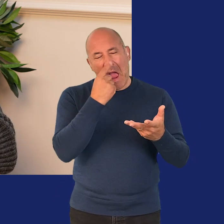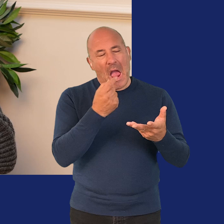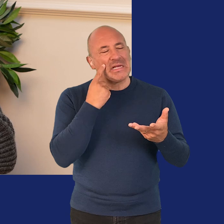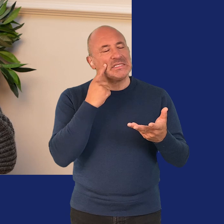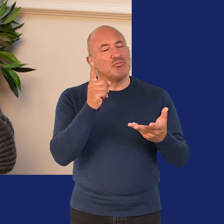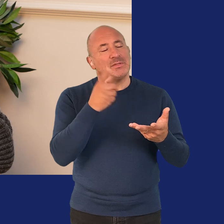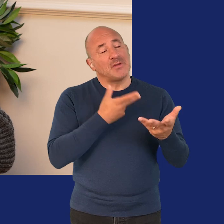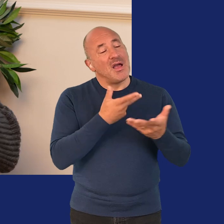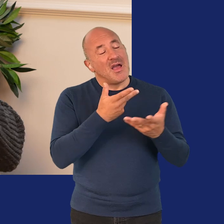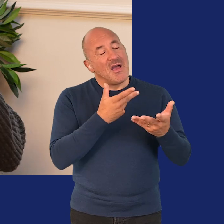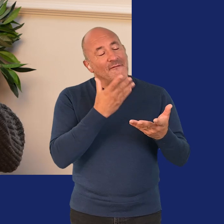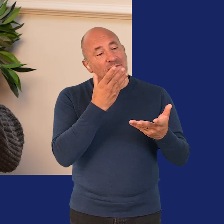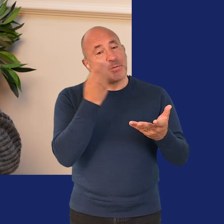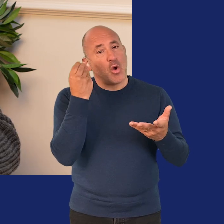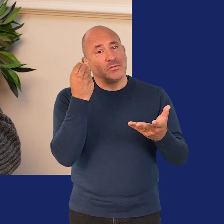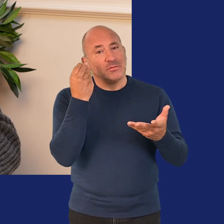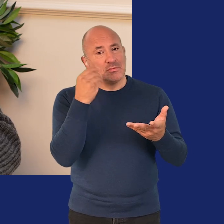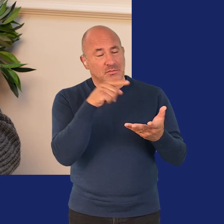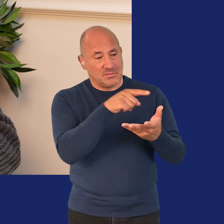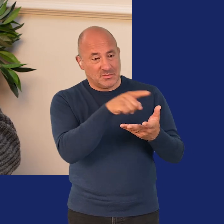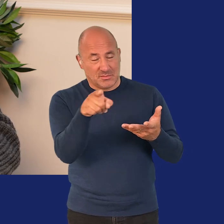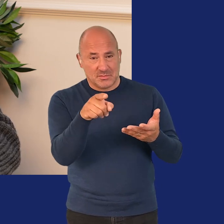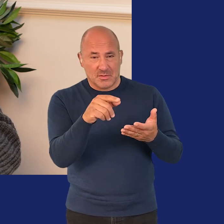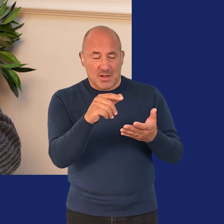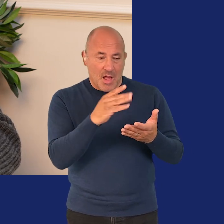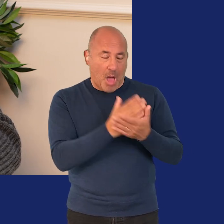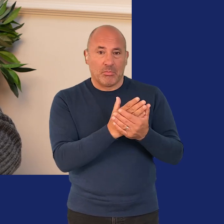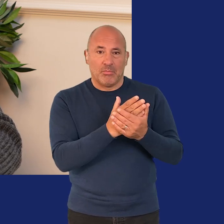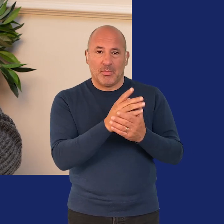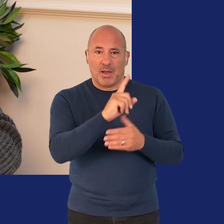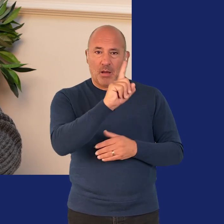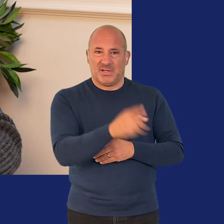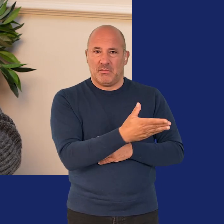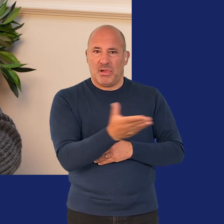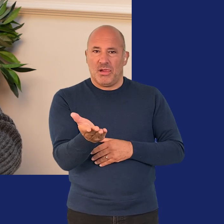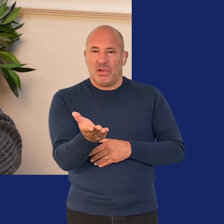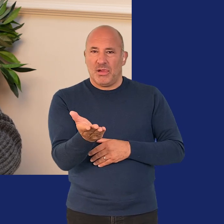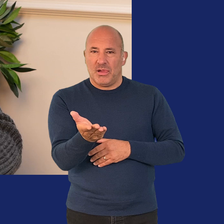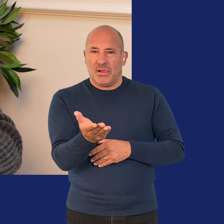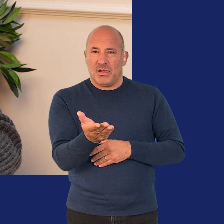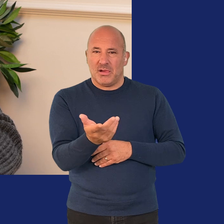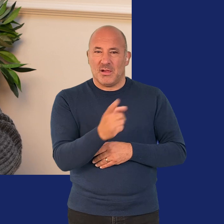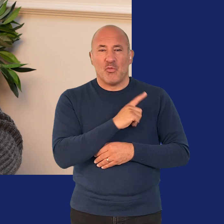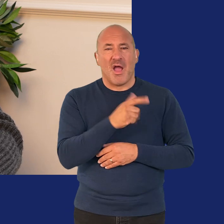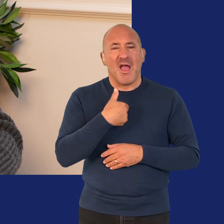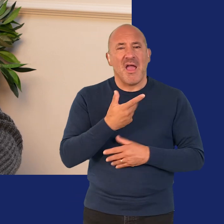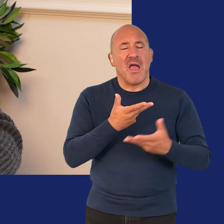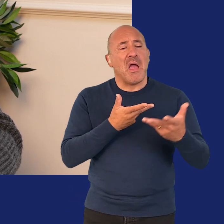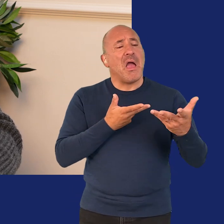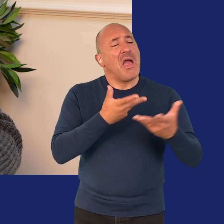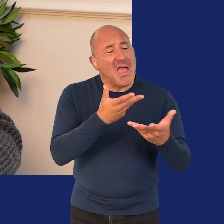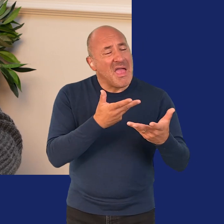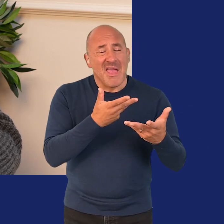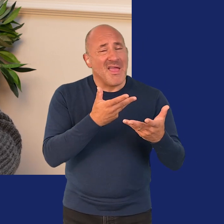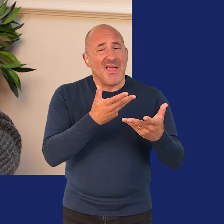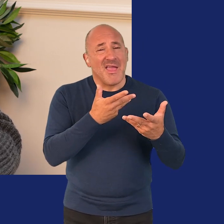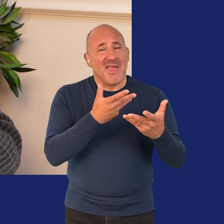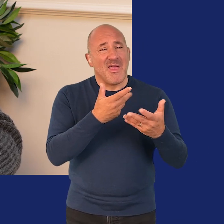my part of talking to candidates, you, you sometimes like often forget that like,